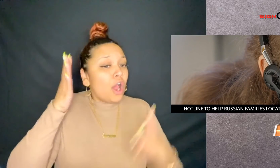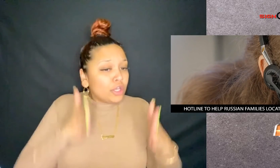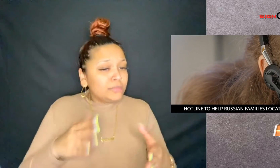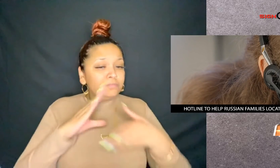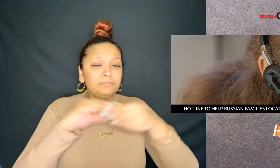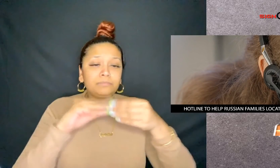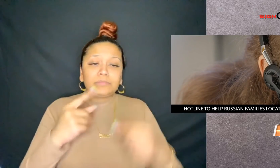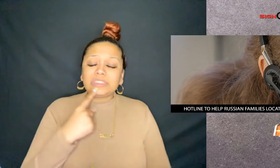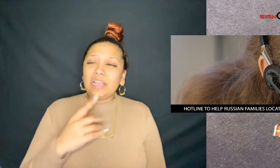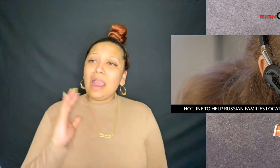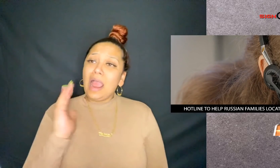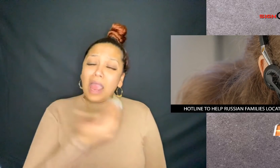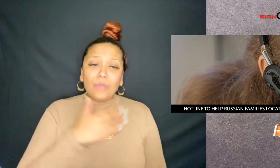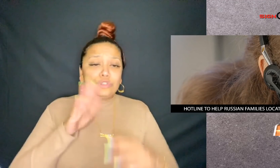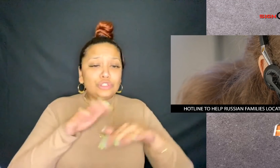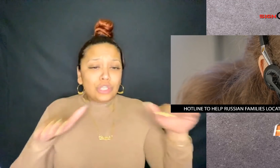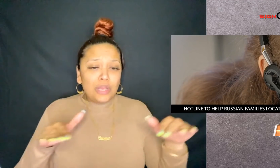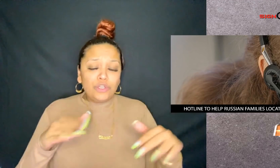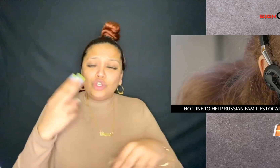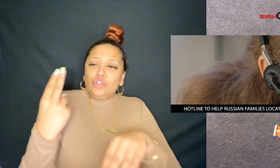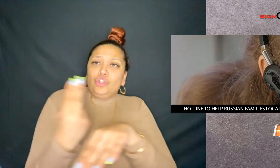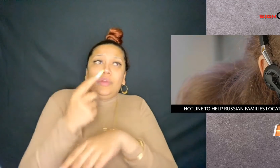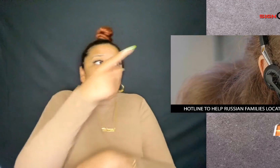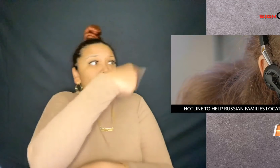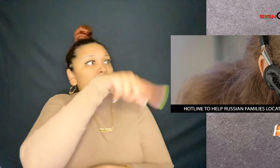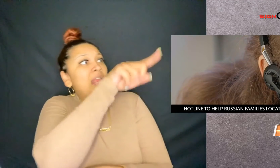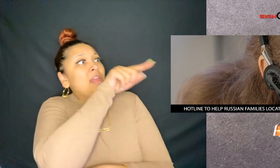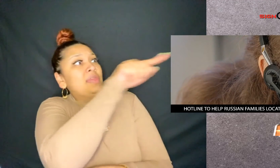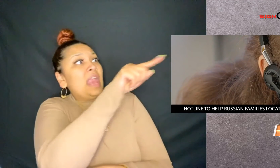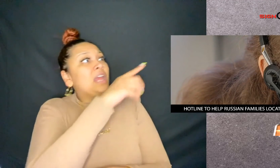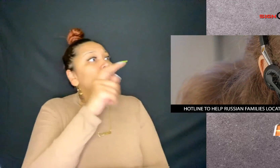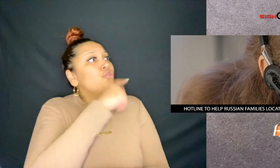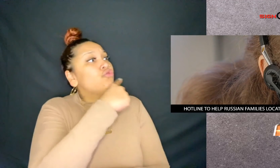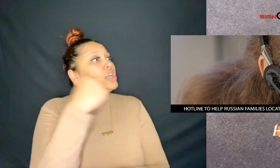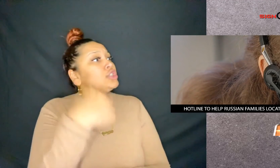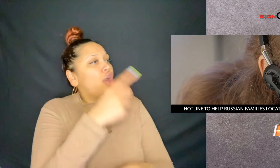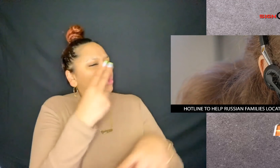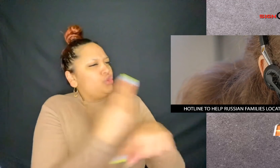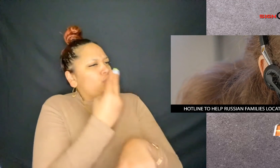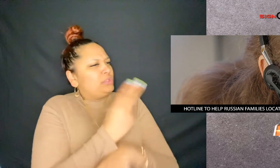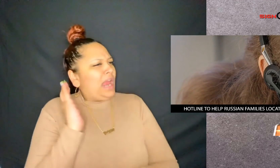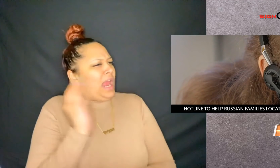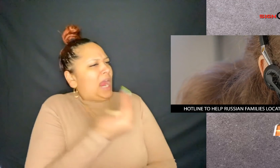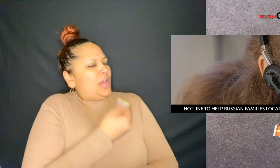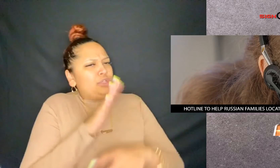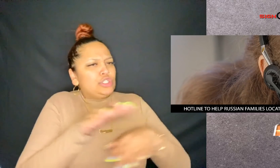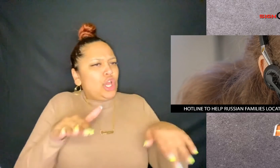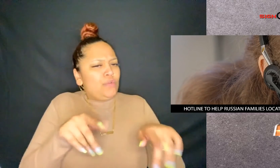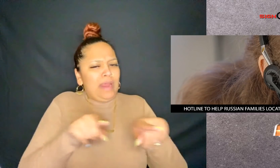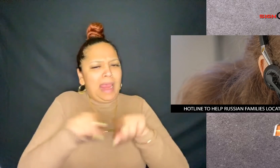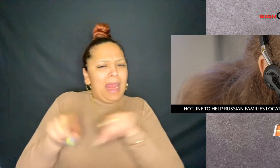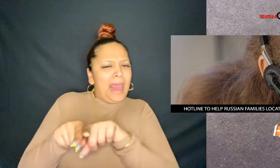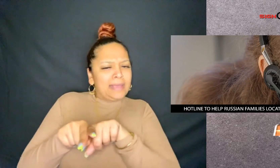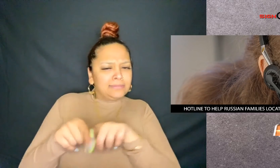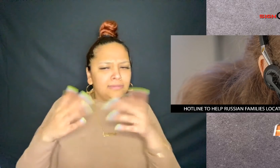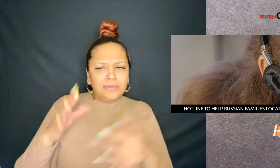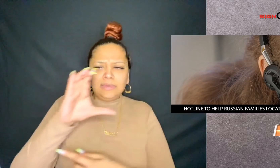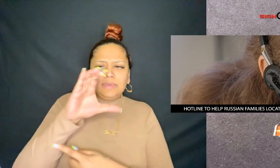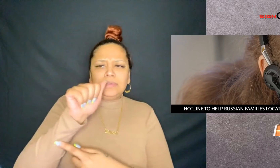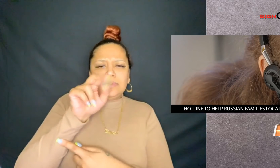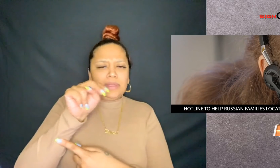to end I want everyone to live in peace and another caller said our children are being